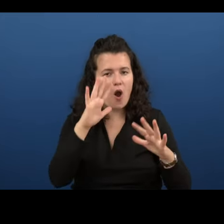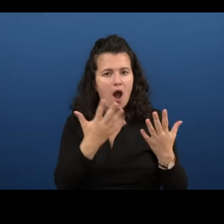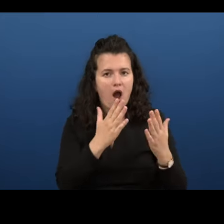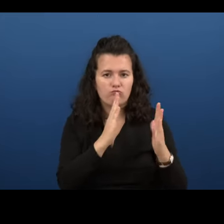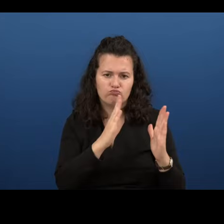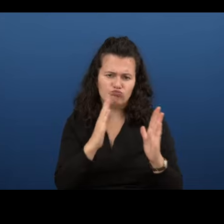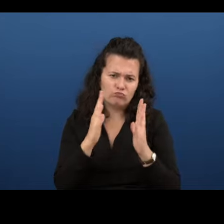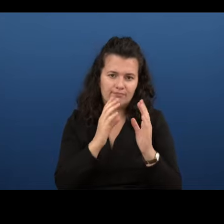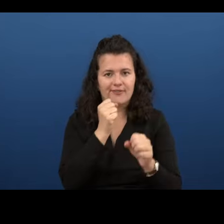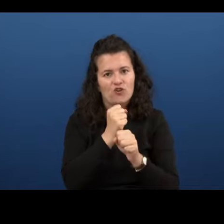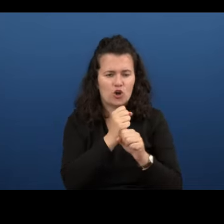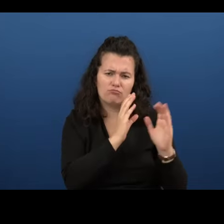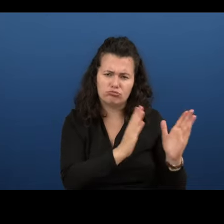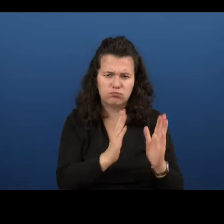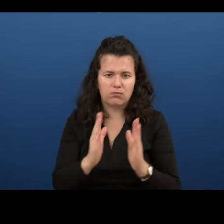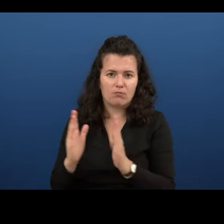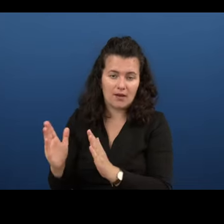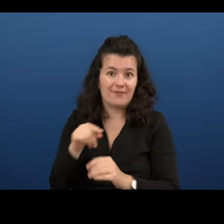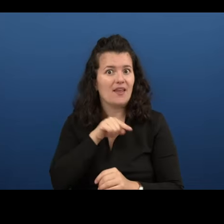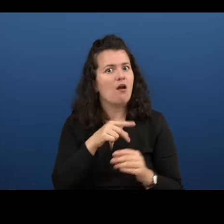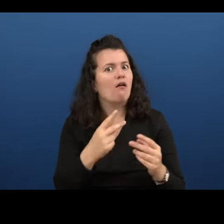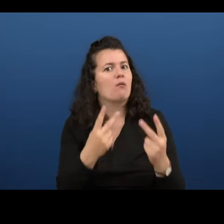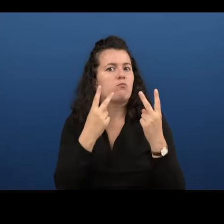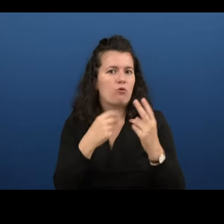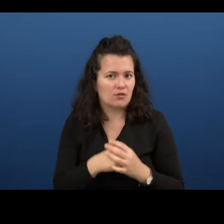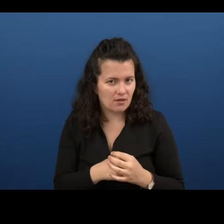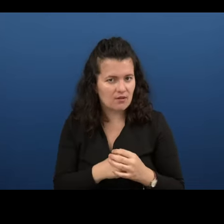that was really important because it enabled us to then see how we are growing.